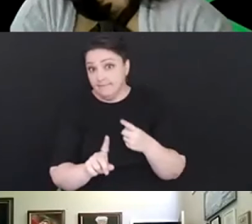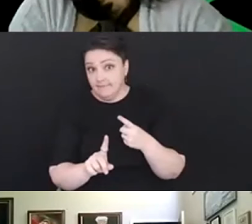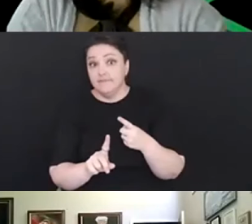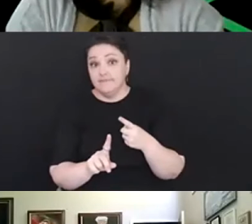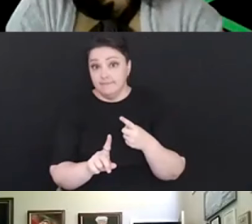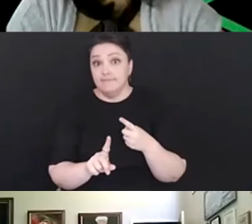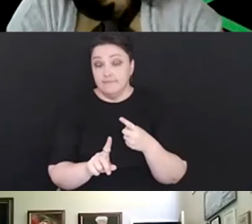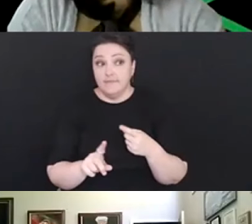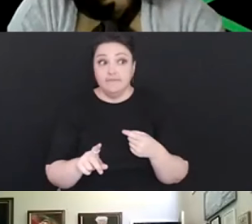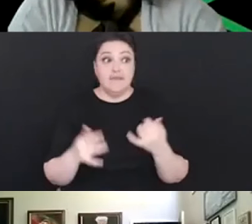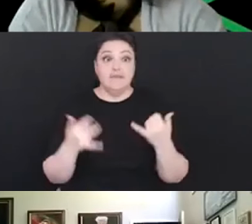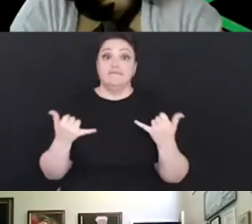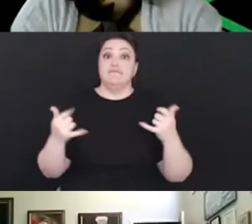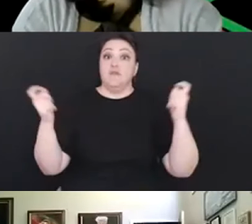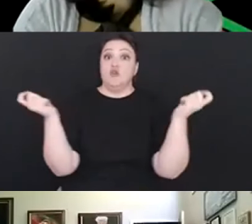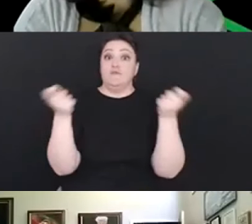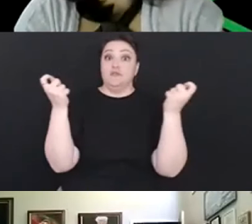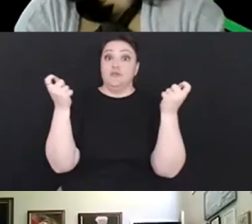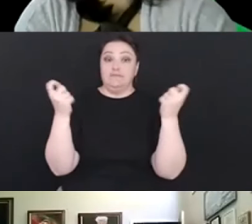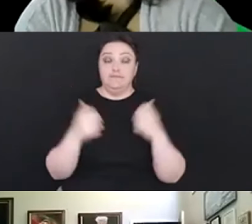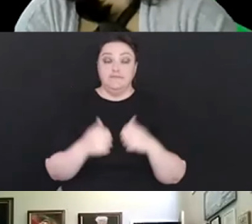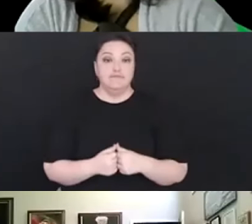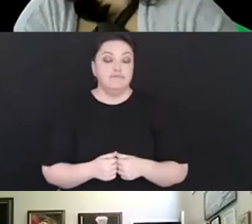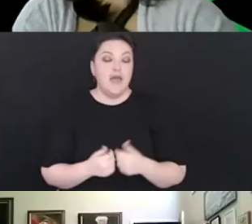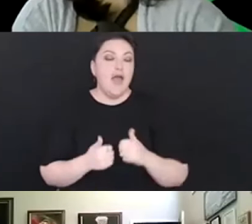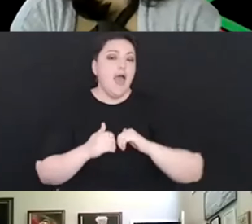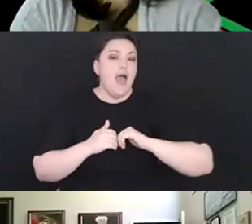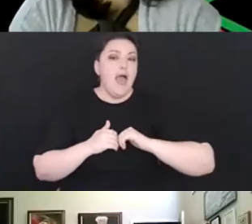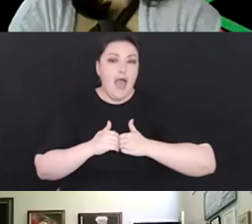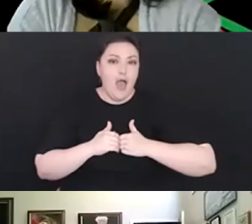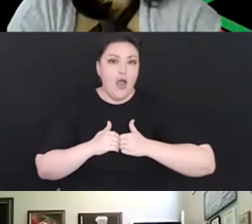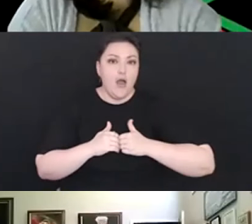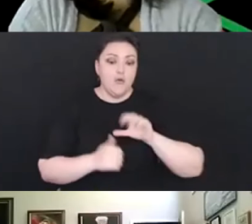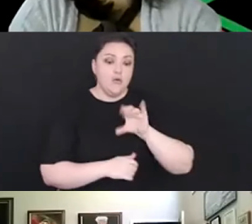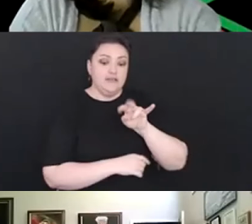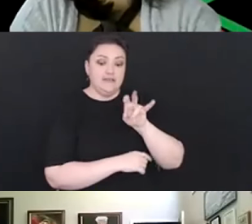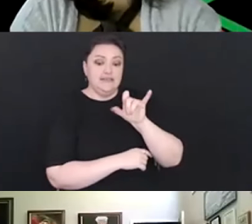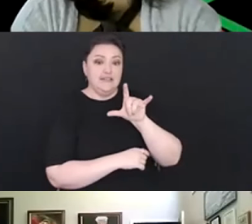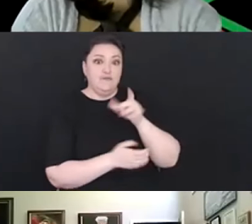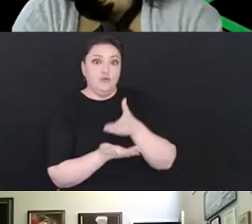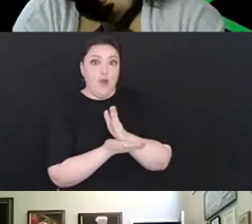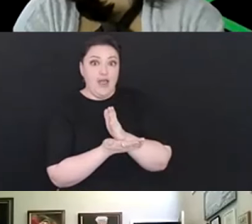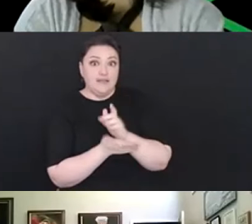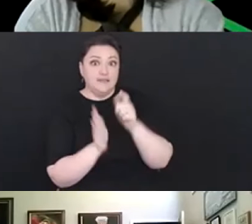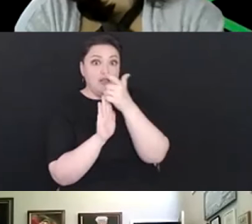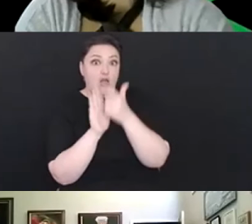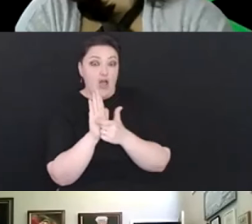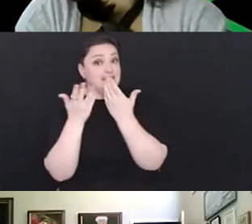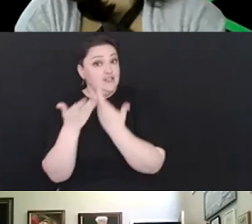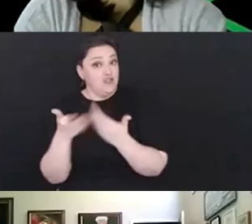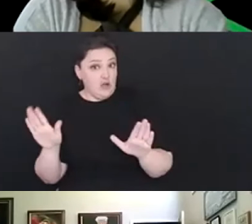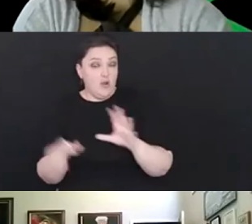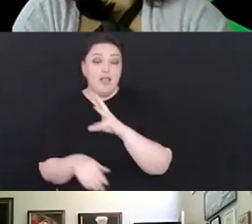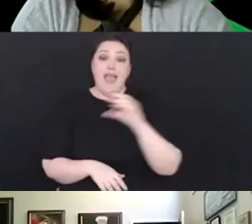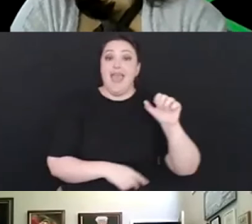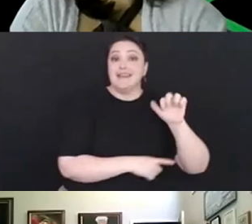is how, how we would like to see civil rights laws in general and the ADA, specifically,